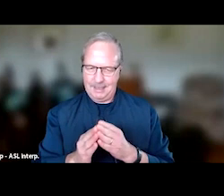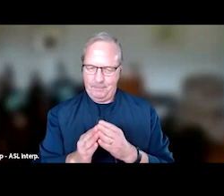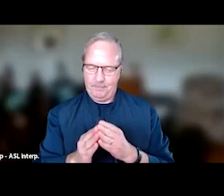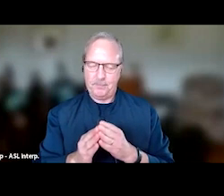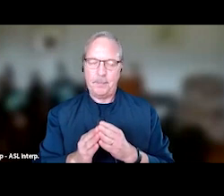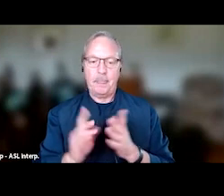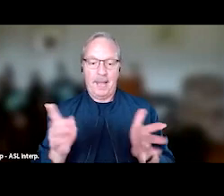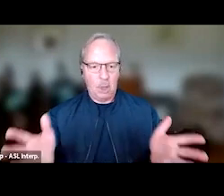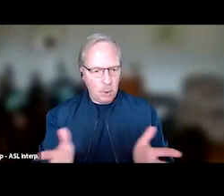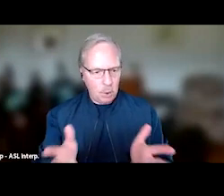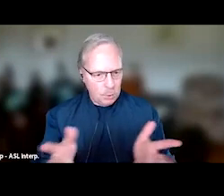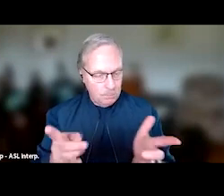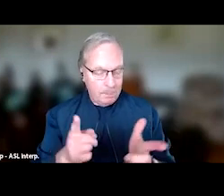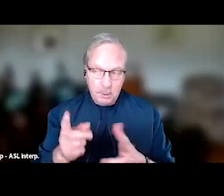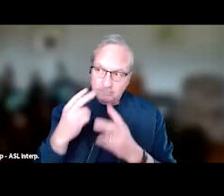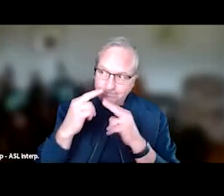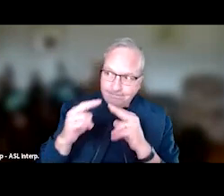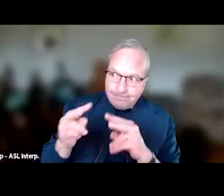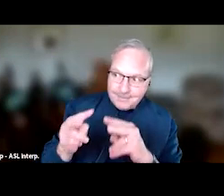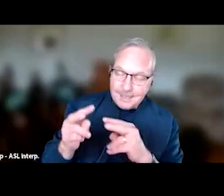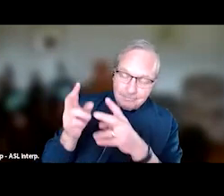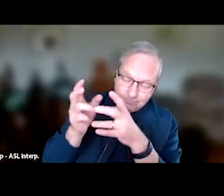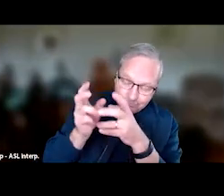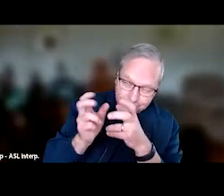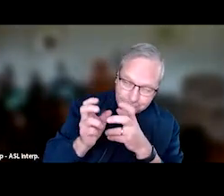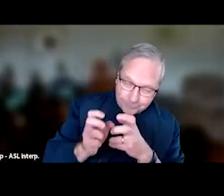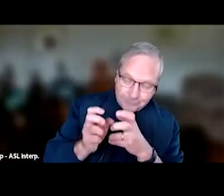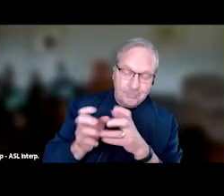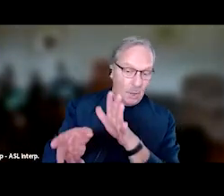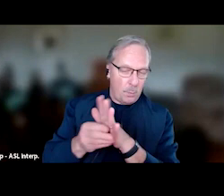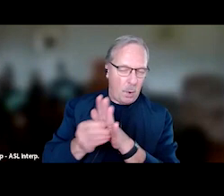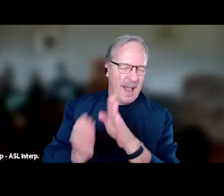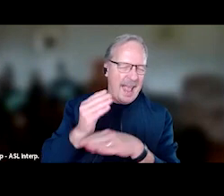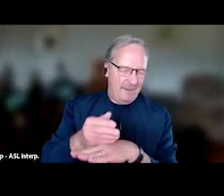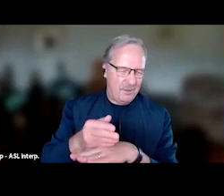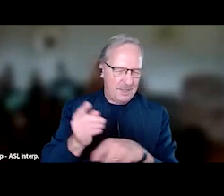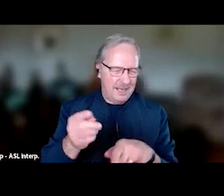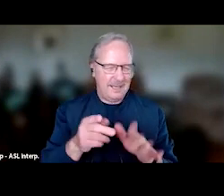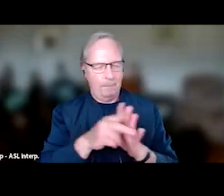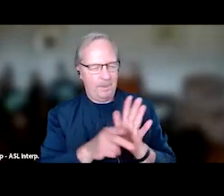maybe you're catching the recording of this afterwards, to take the principles of what you're learning here